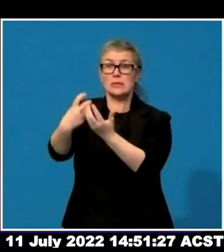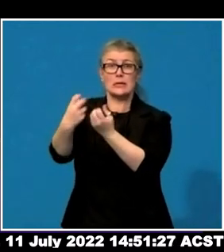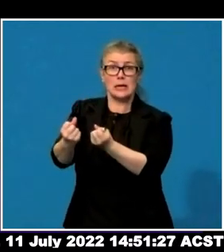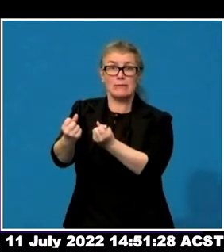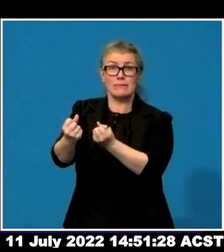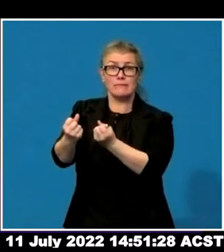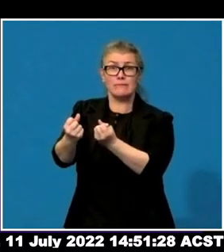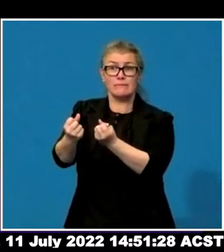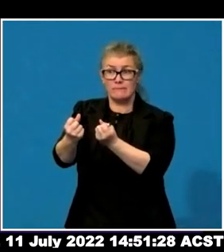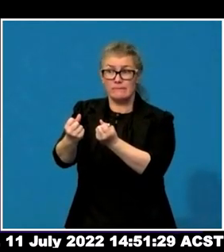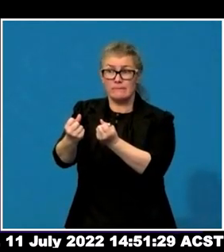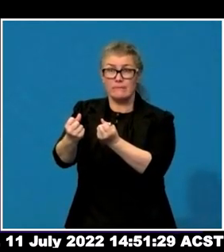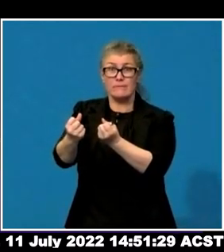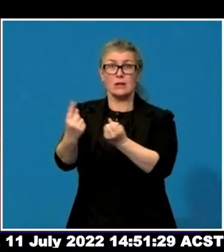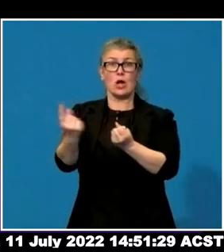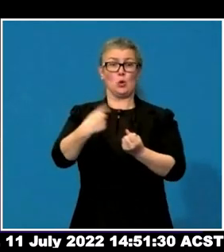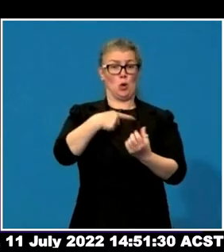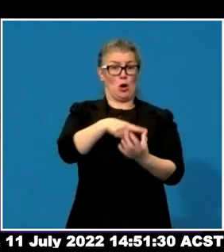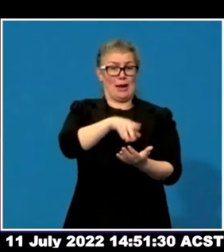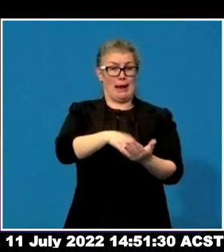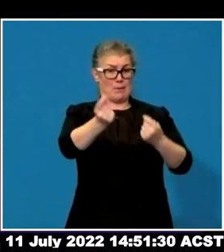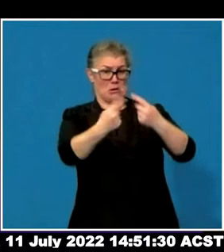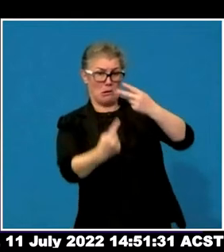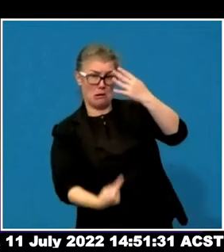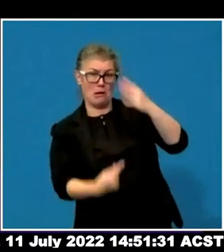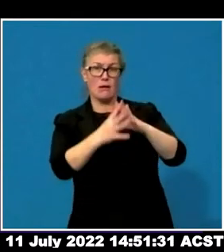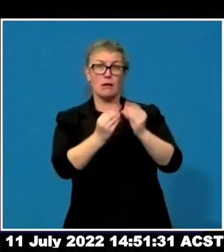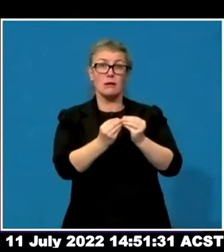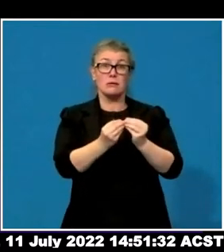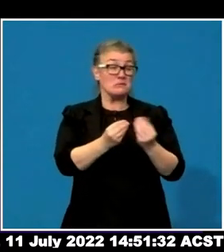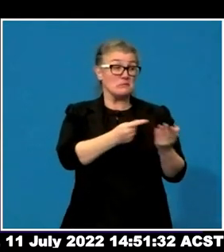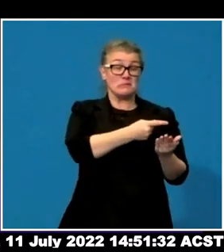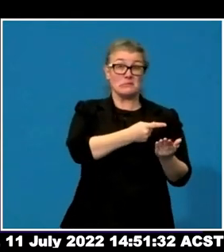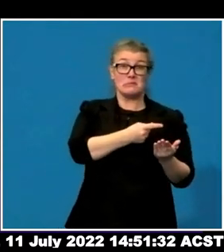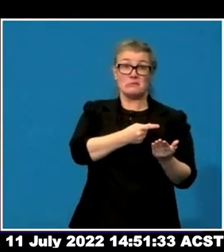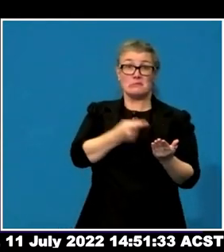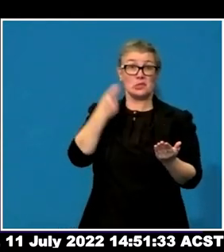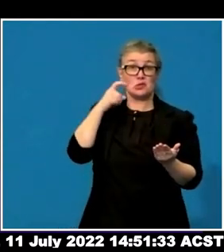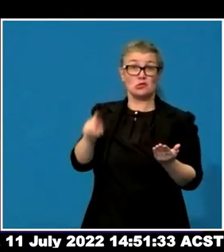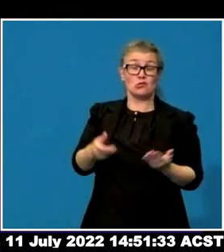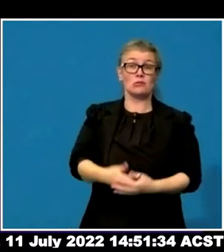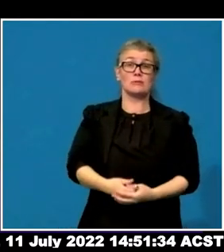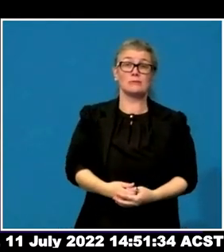around who you are. MR GRIFFIN: Joan, I want to conclude by taking you to paragraphs 98